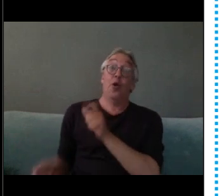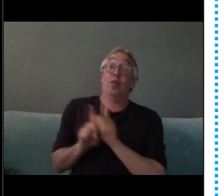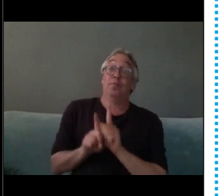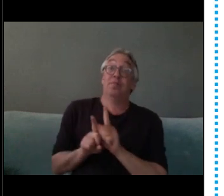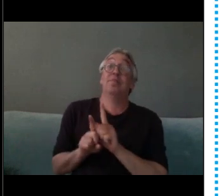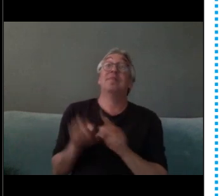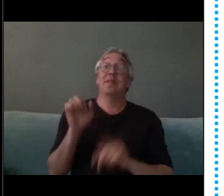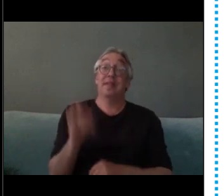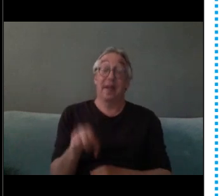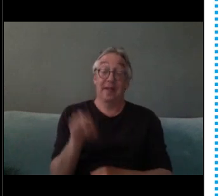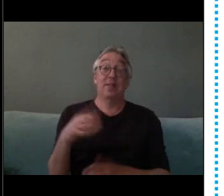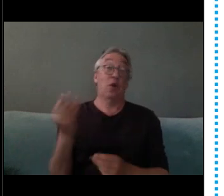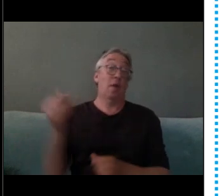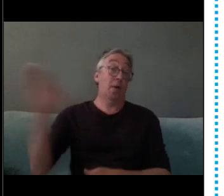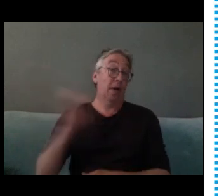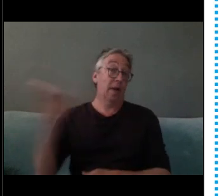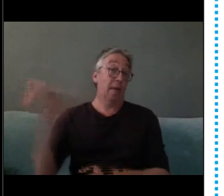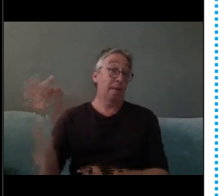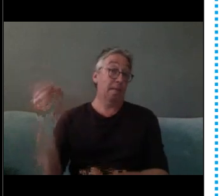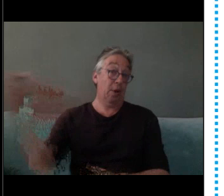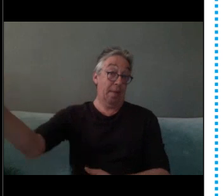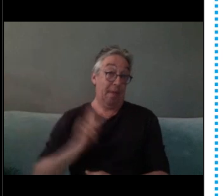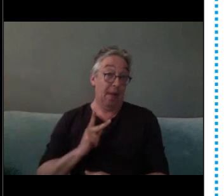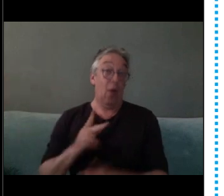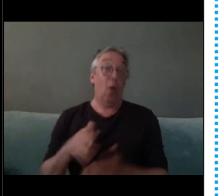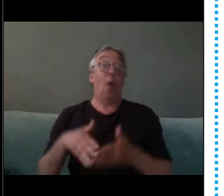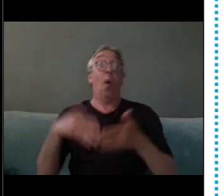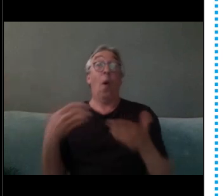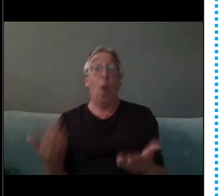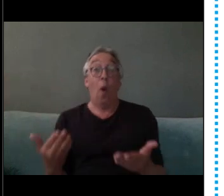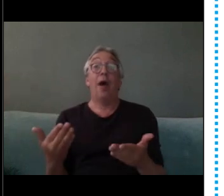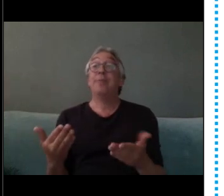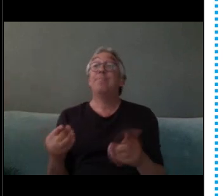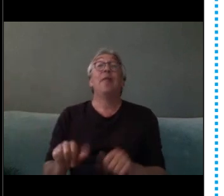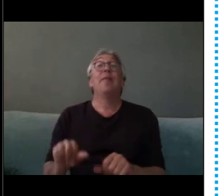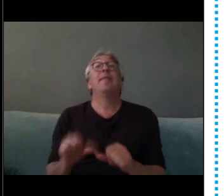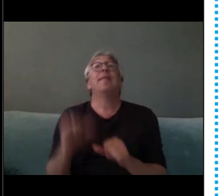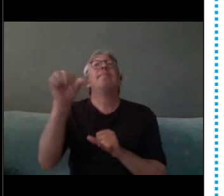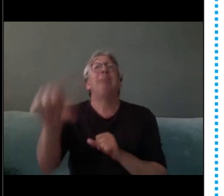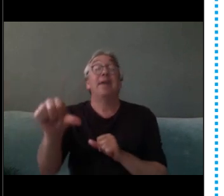which also applies under the circumstances of COVID-19.